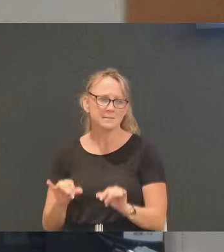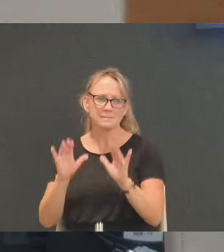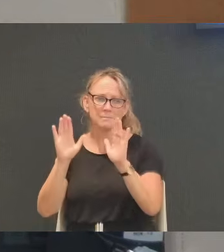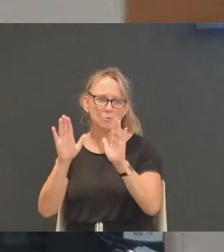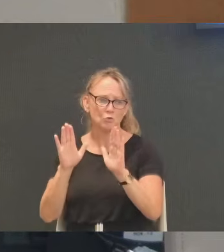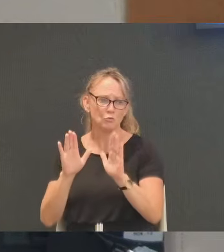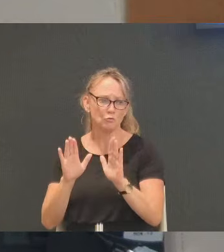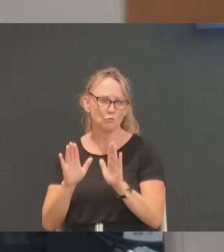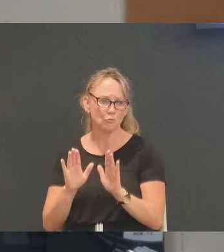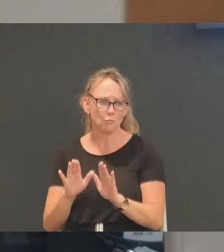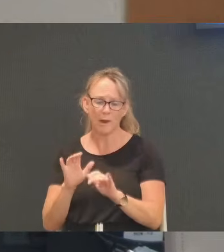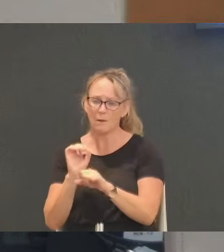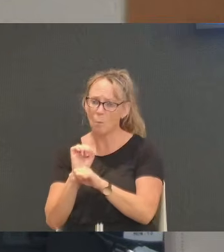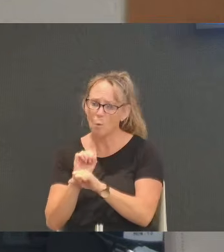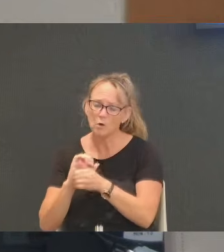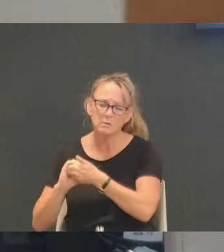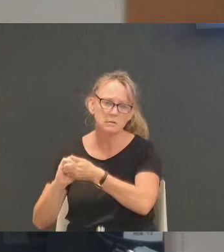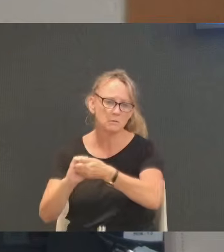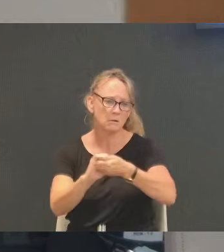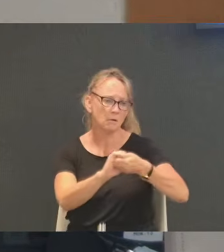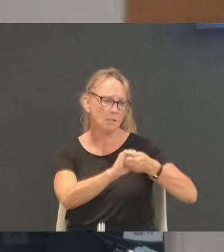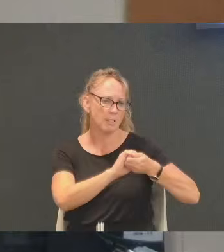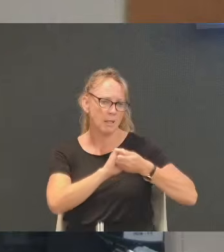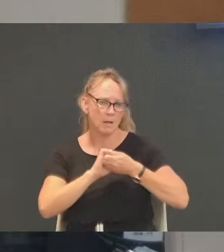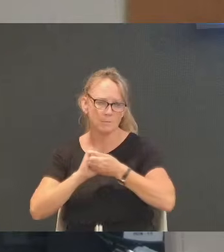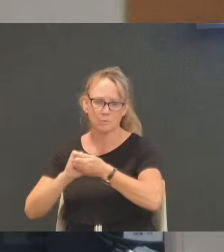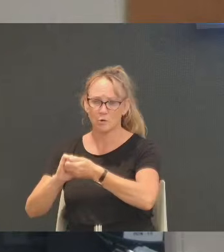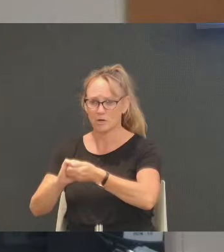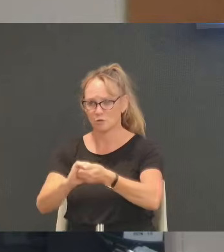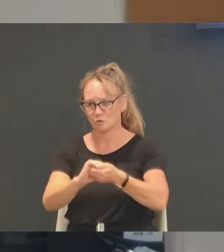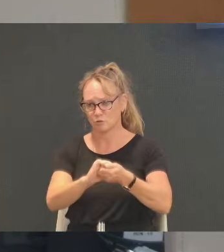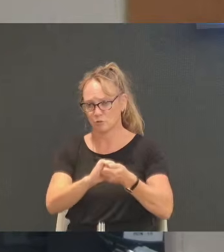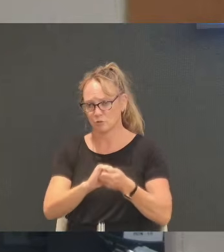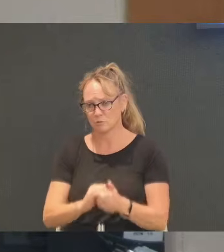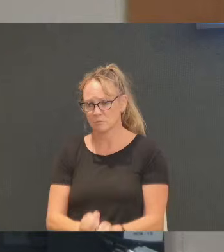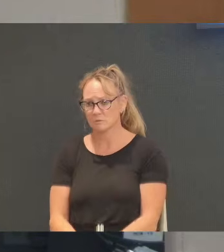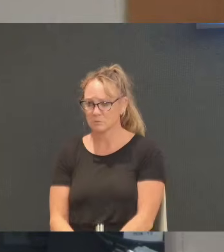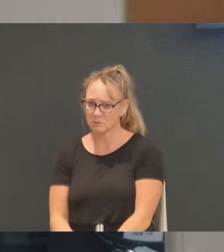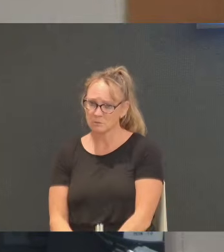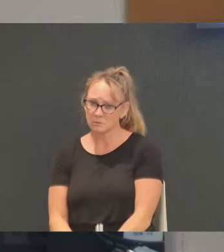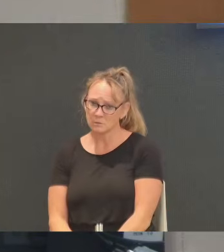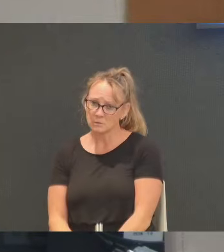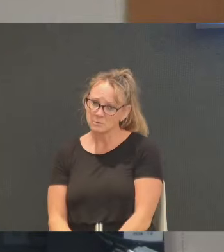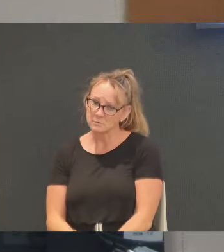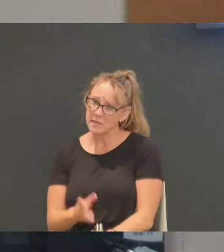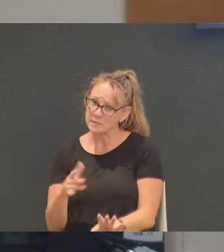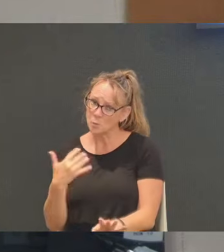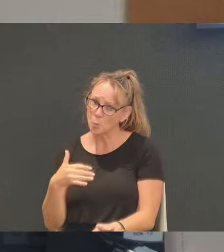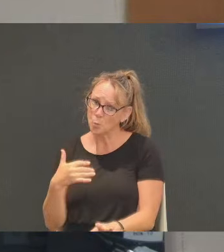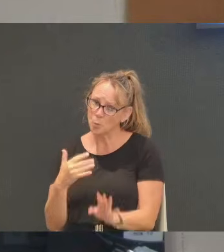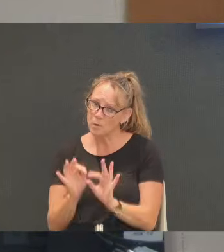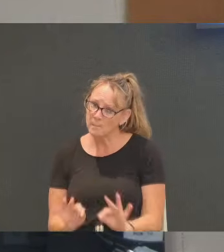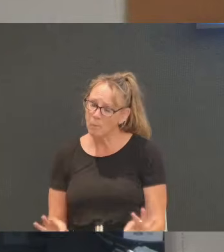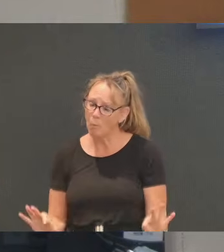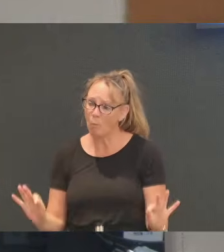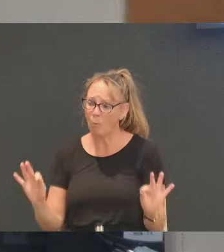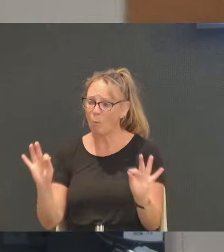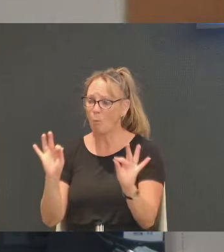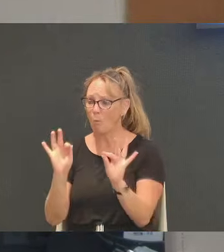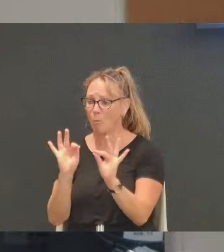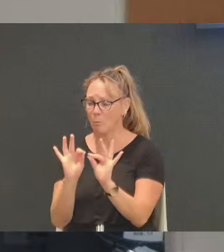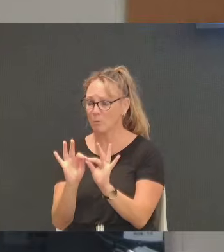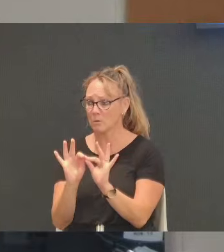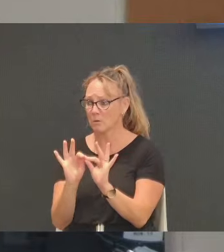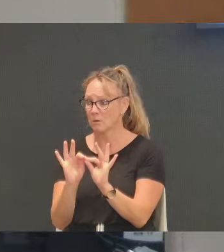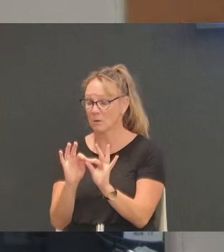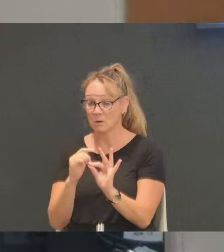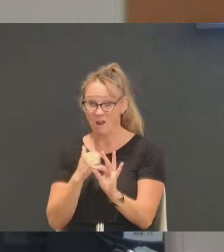collaboration. and I think that's so very very important. One of the things I would hope even